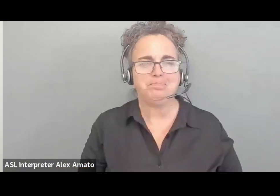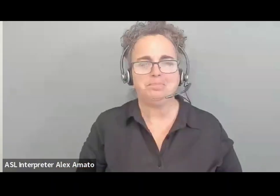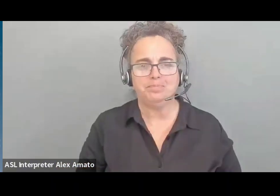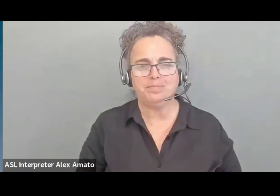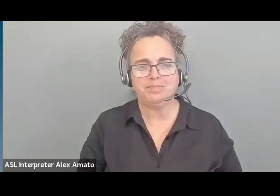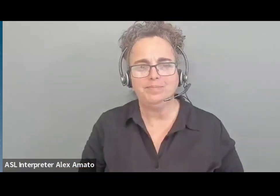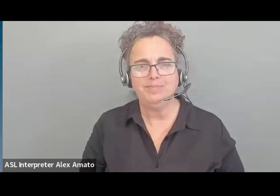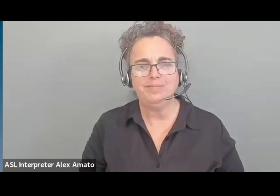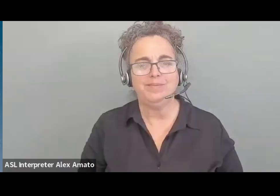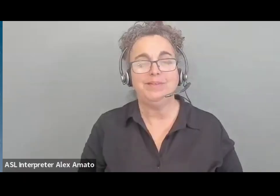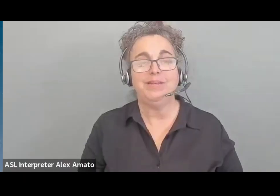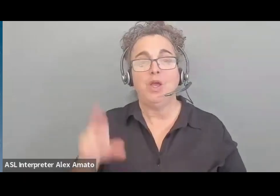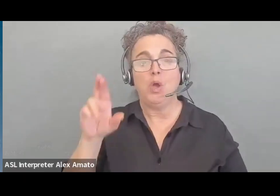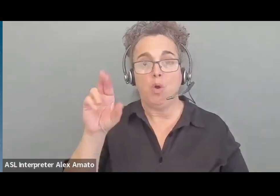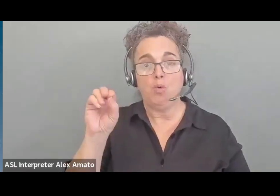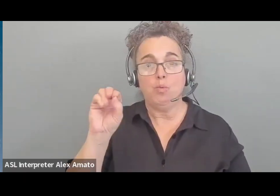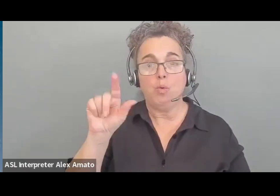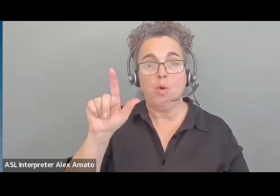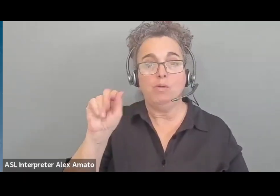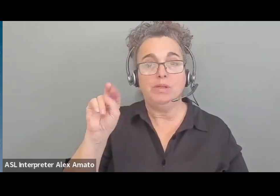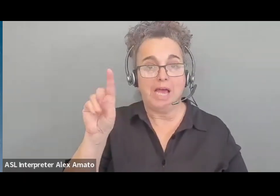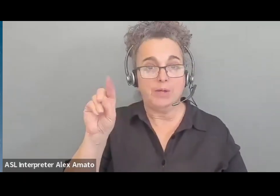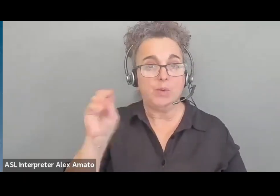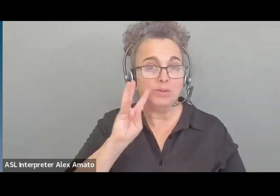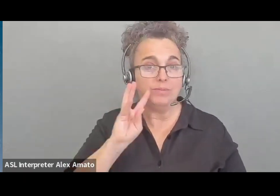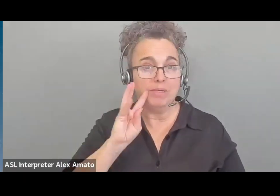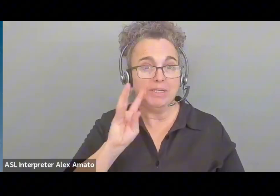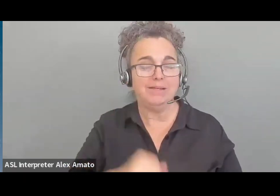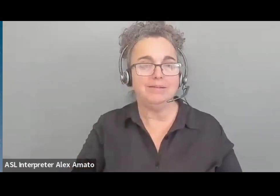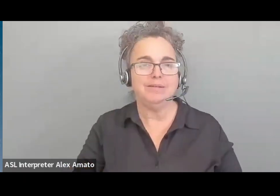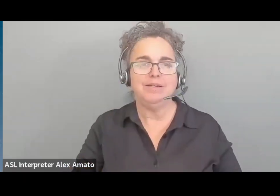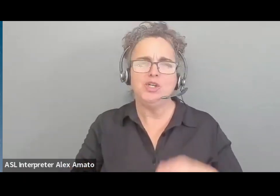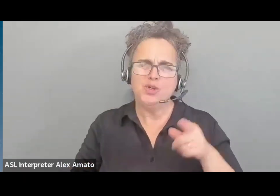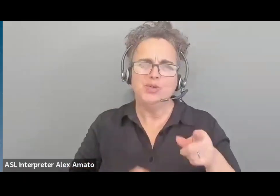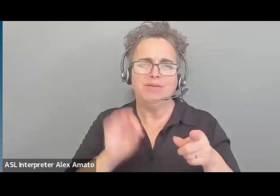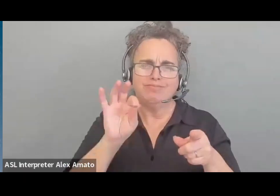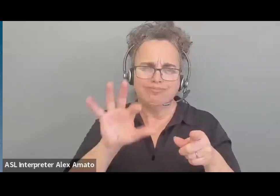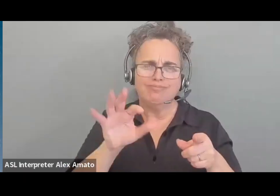It's Rolando speaking. I I, I think you touched on, on a couple of things that are very interesting.